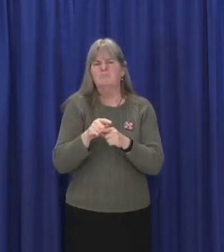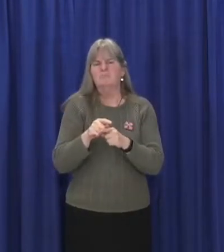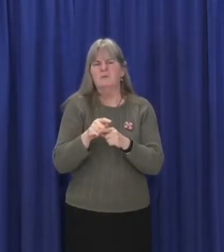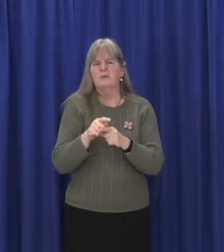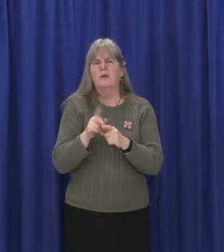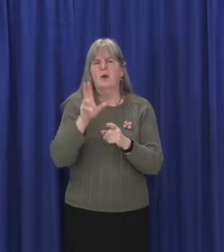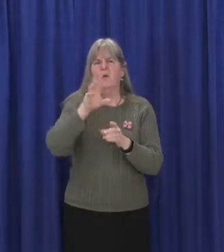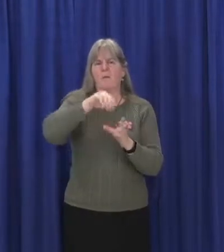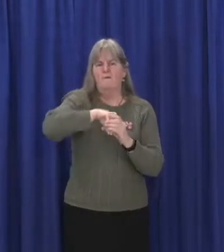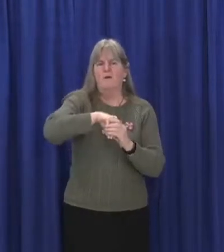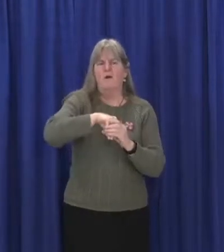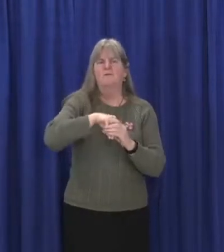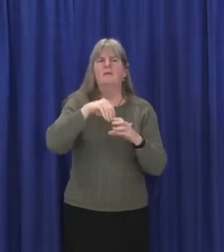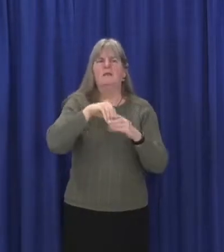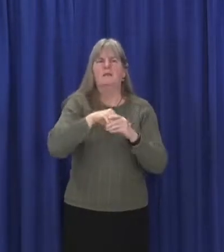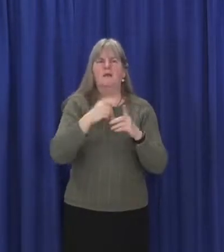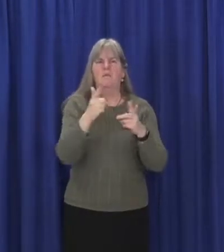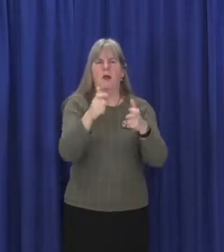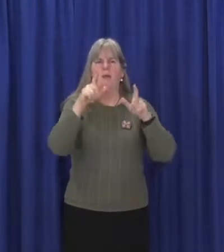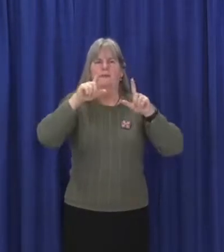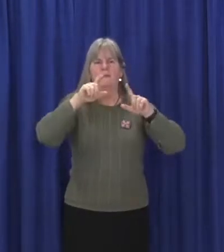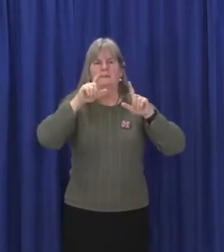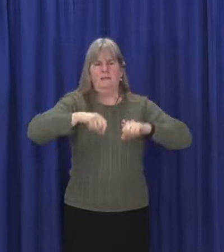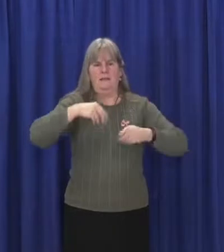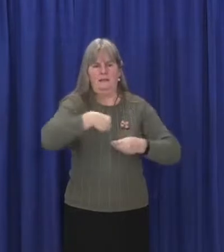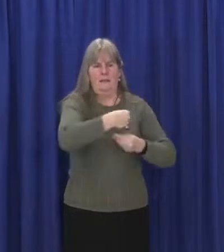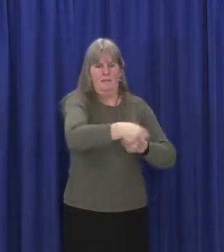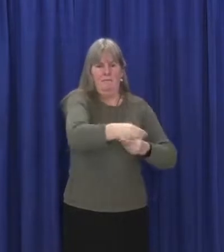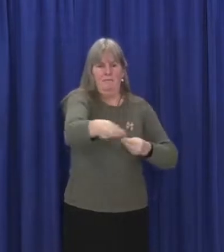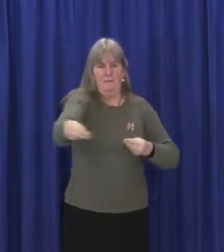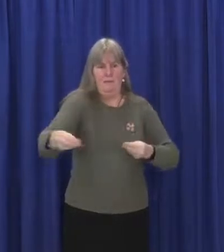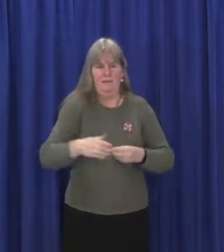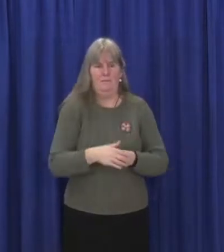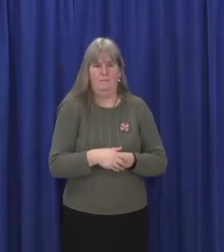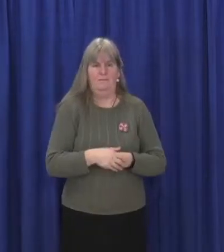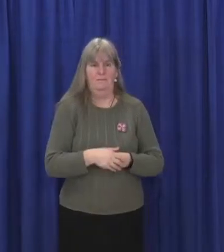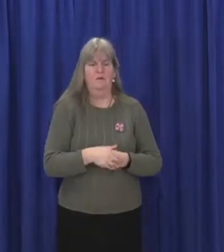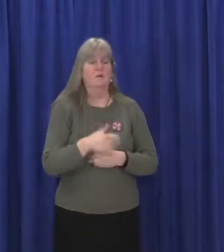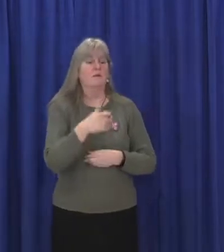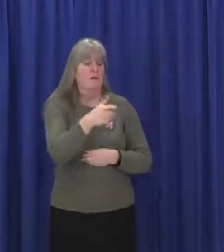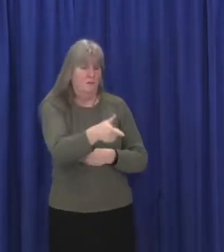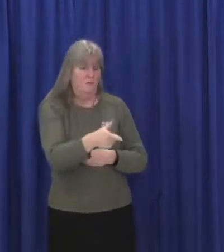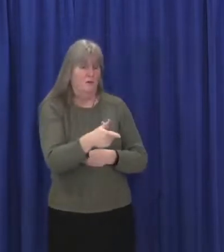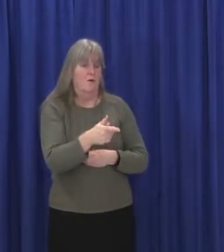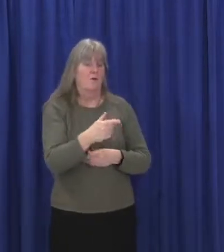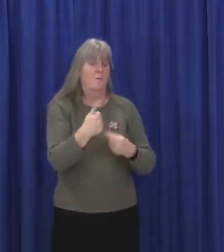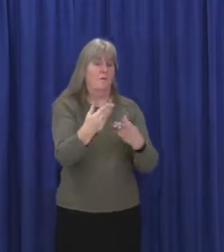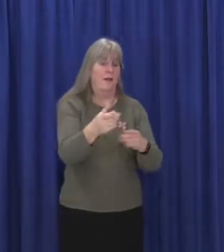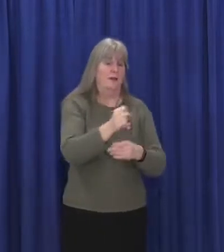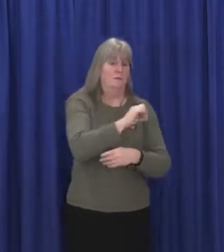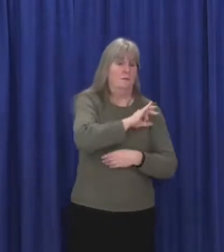distribution program. At home rapid tests will be available for staff and students at schools